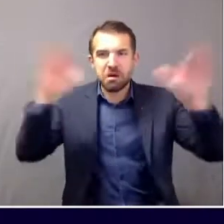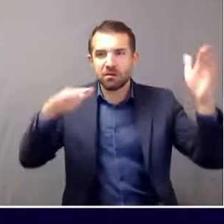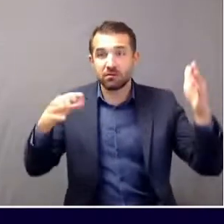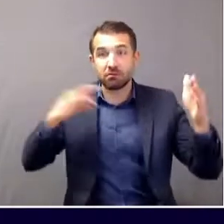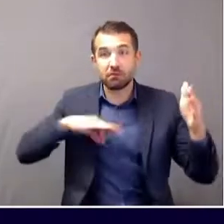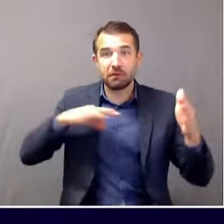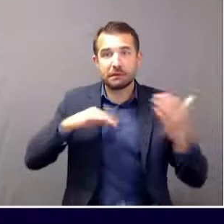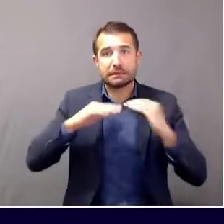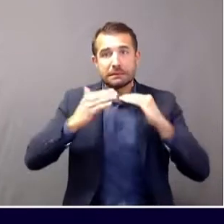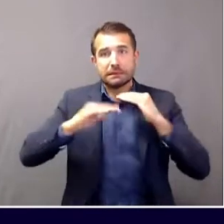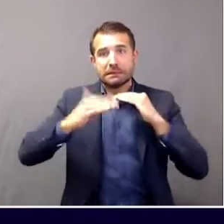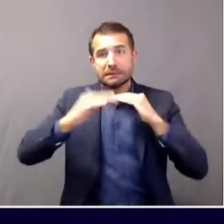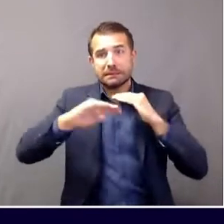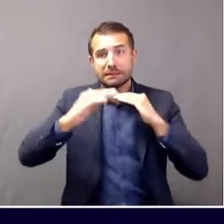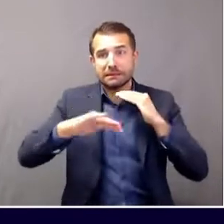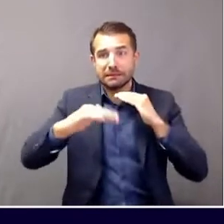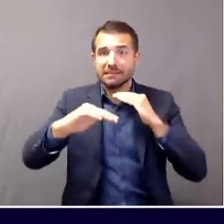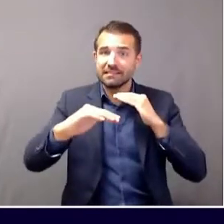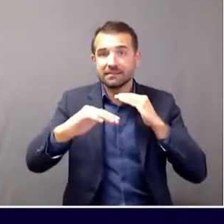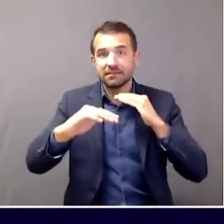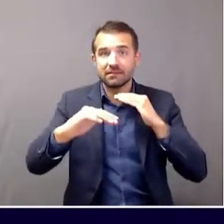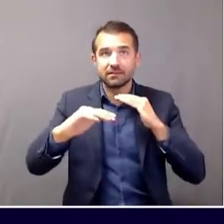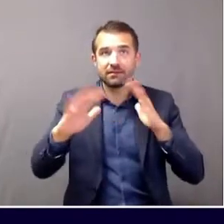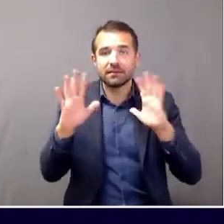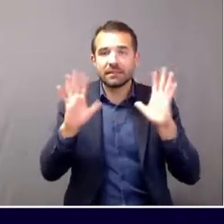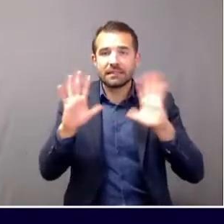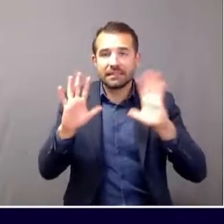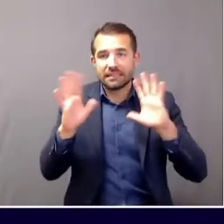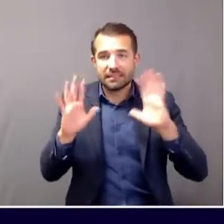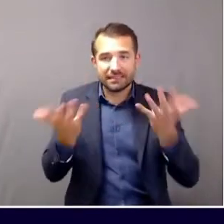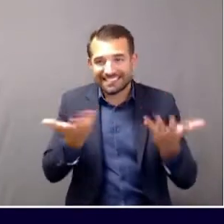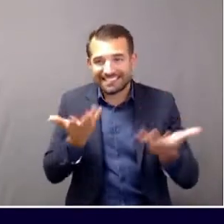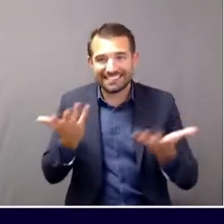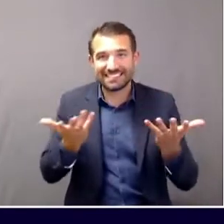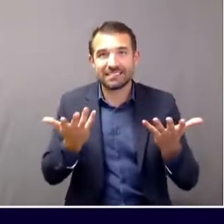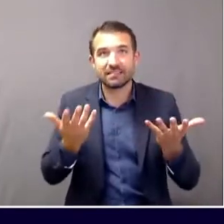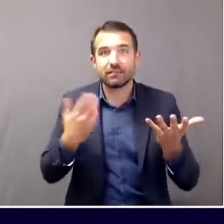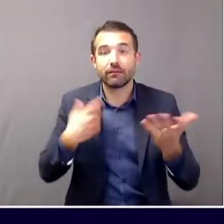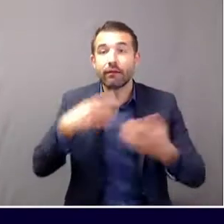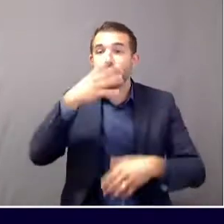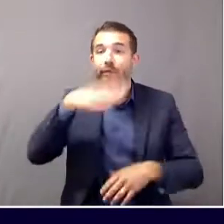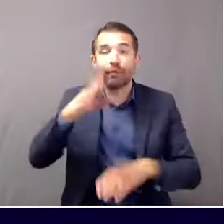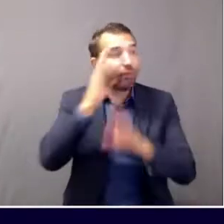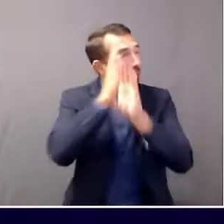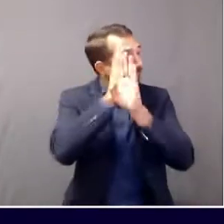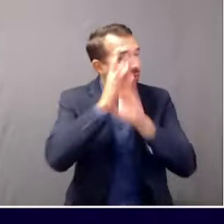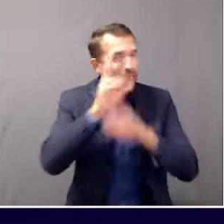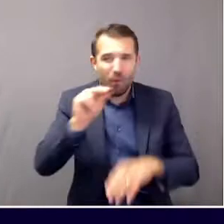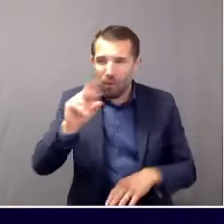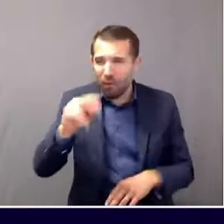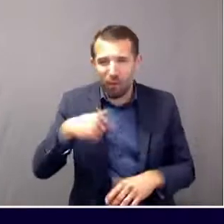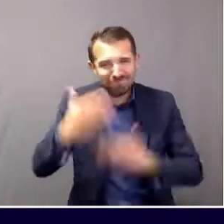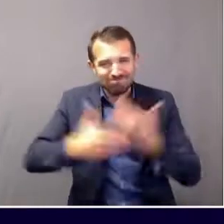steady but we can't ignore what's